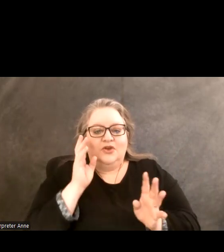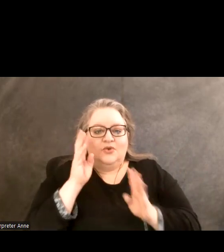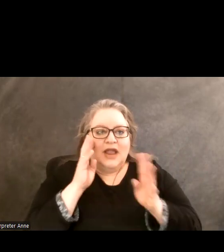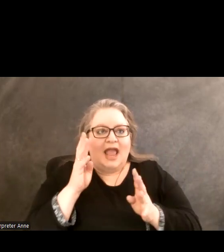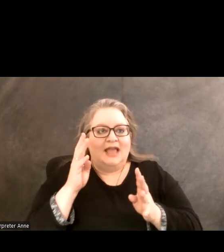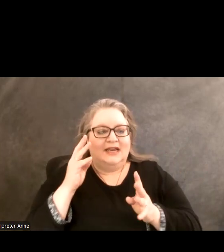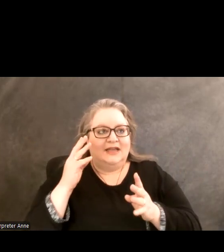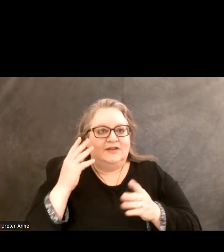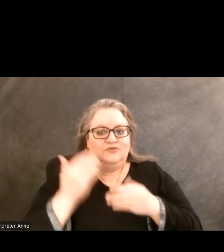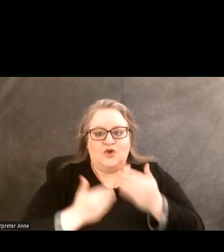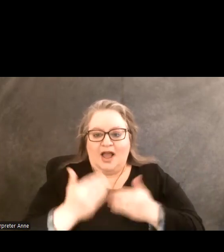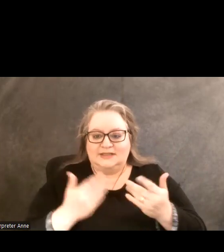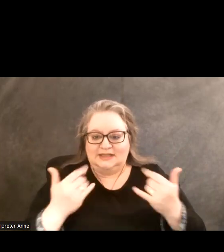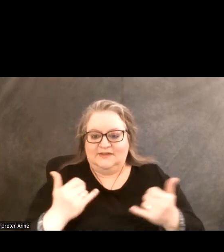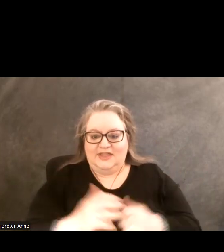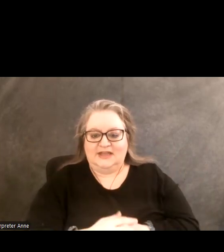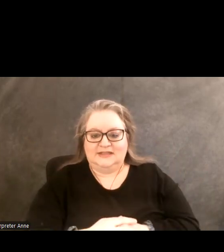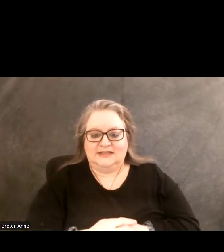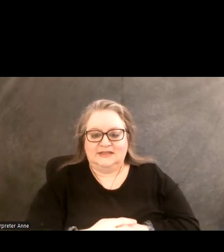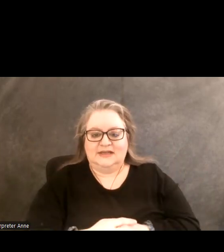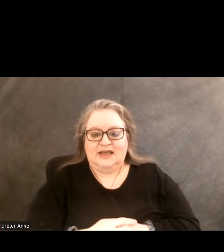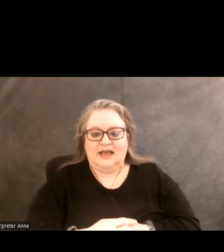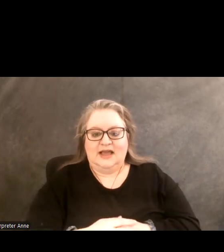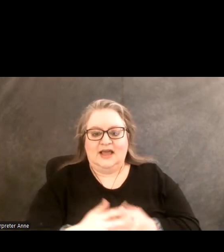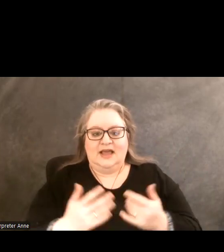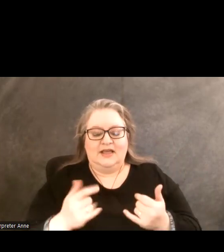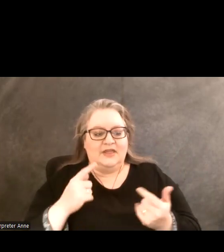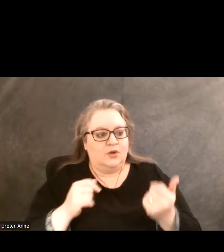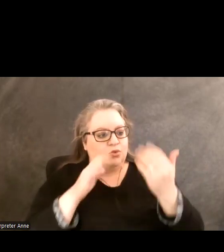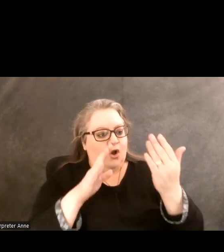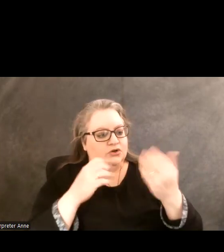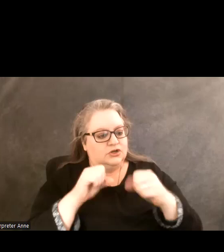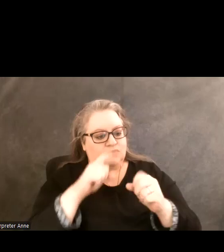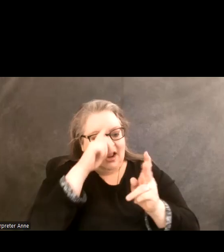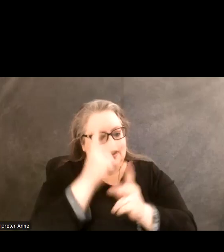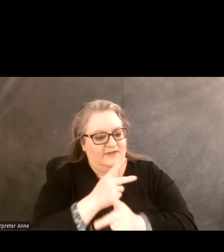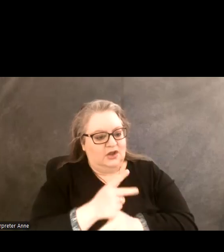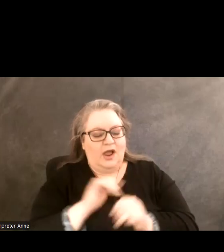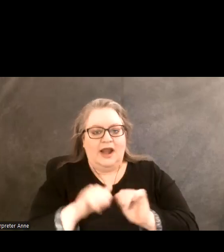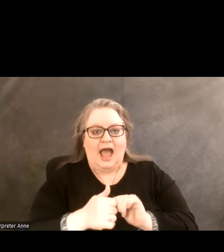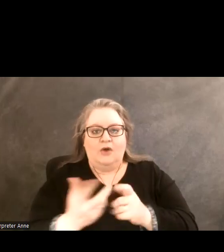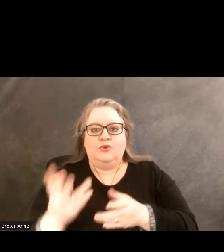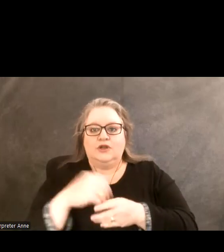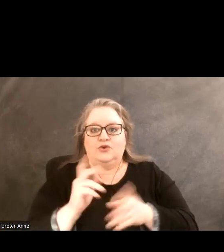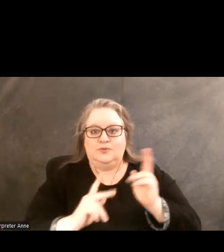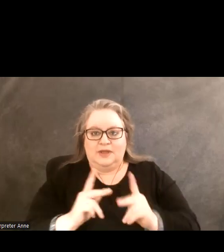process of this, like, the way that, like, the approach to, like, trying to figure out how to include people is creating